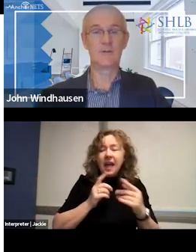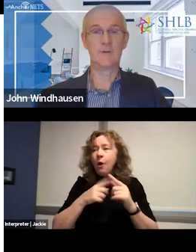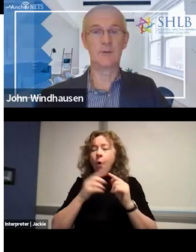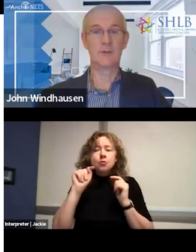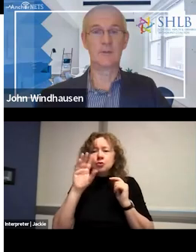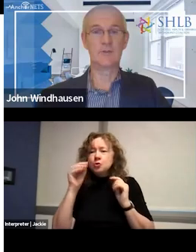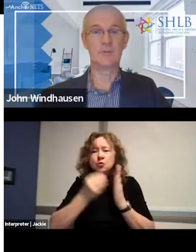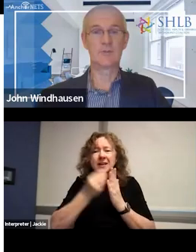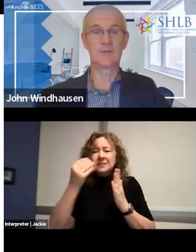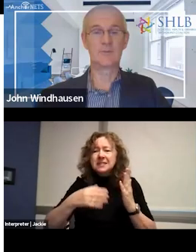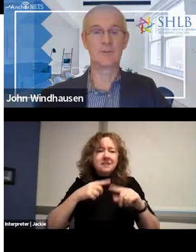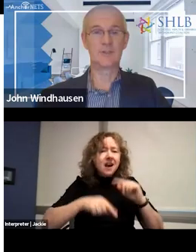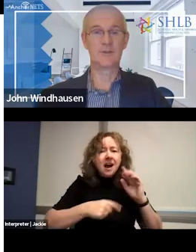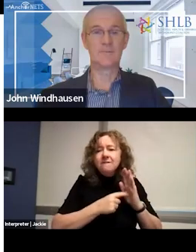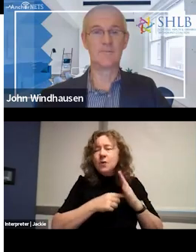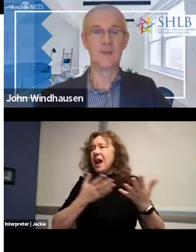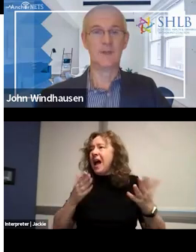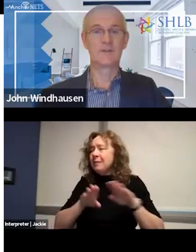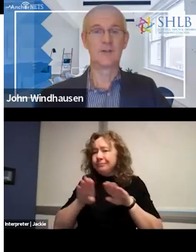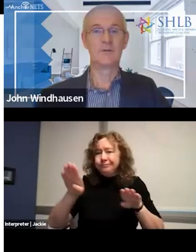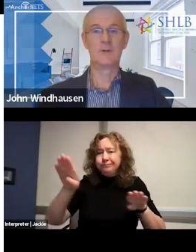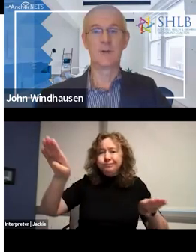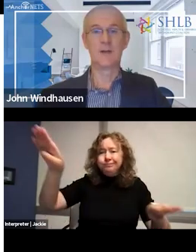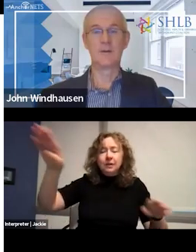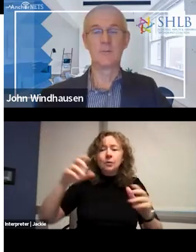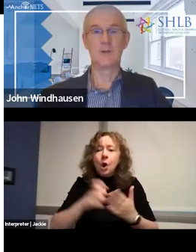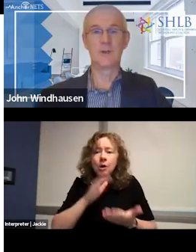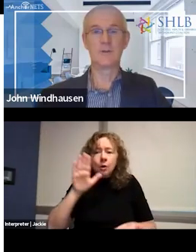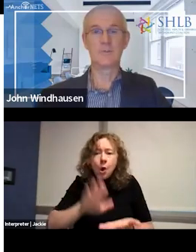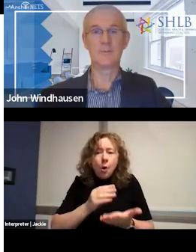John Windhausen: for average consumers and a lot of low income consumers in particular.